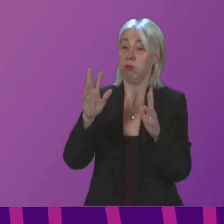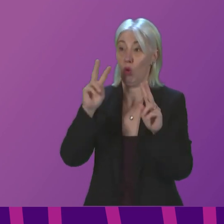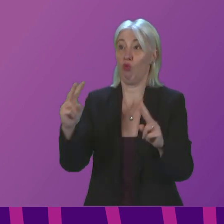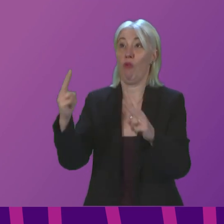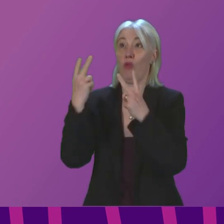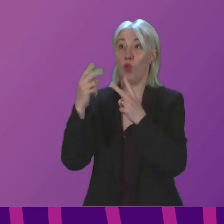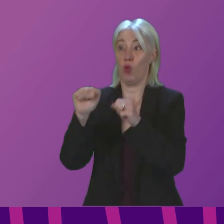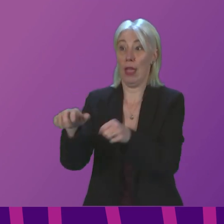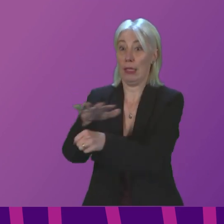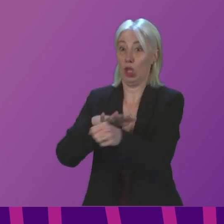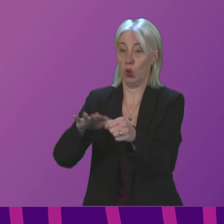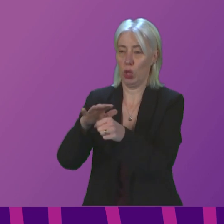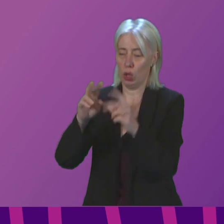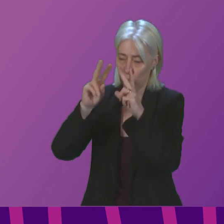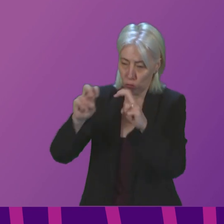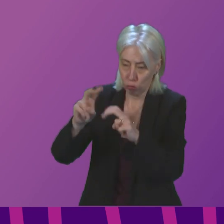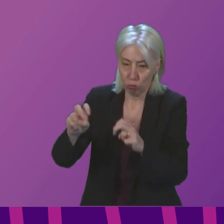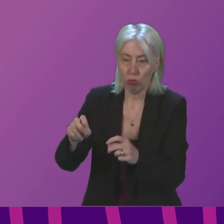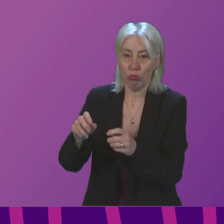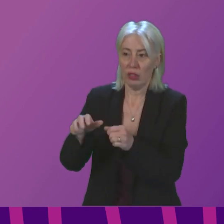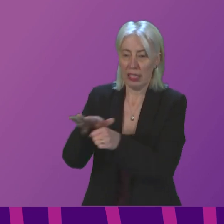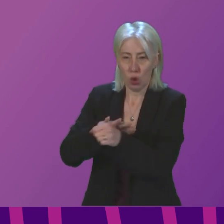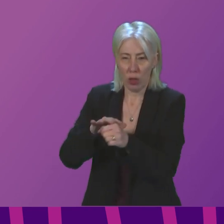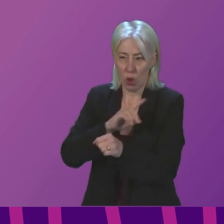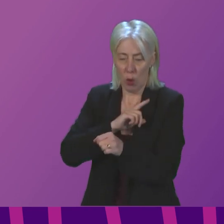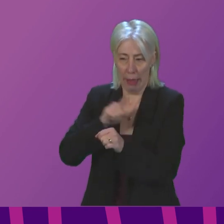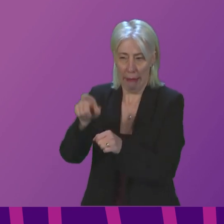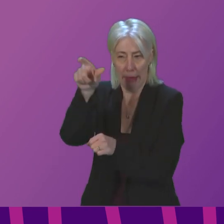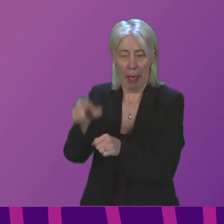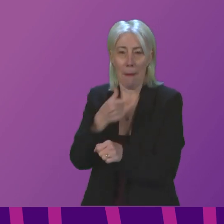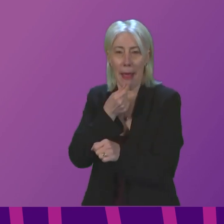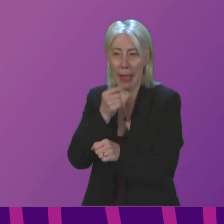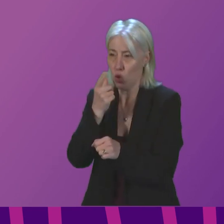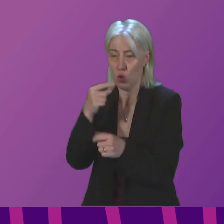the circumstances of the protection arrangements that were in place and the roles of the operational